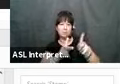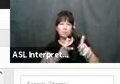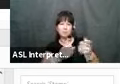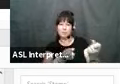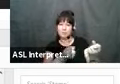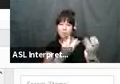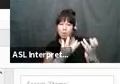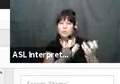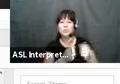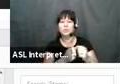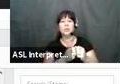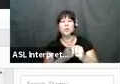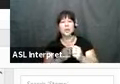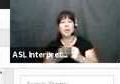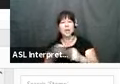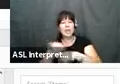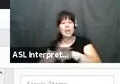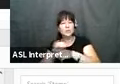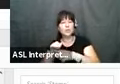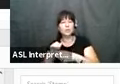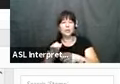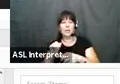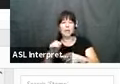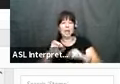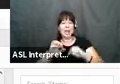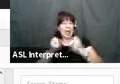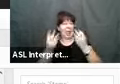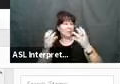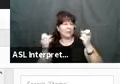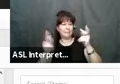focus case funding efforts, extensive field testing in vulnerable populations